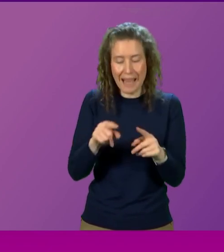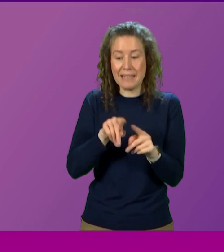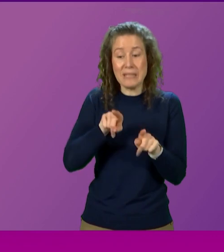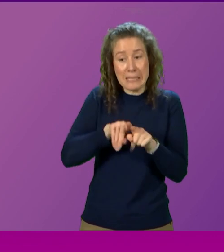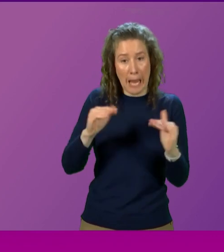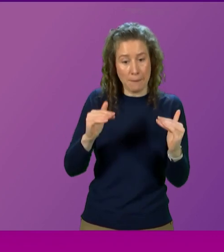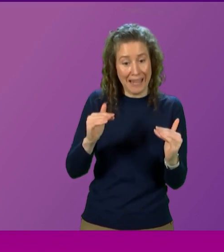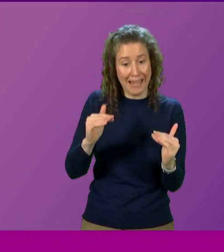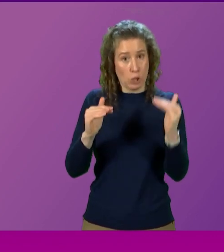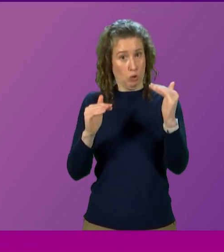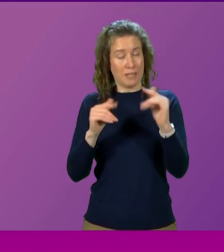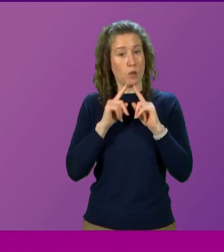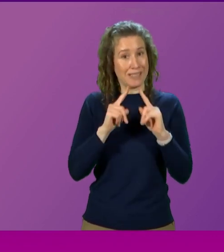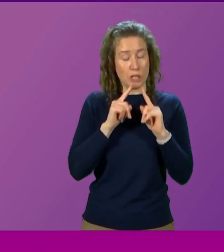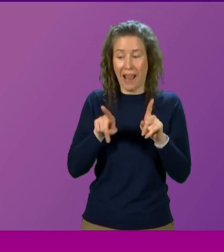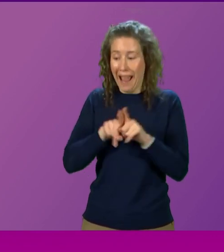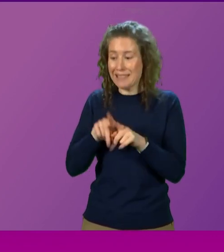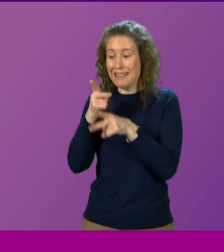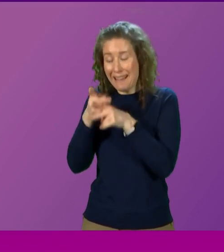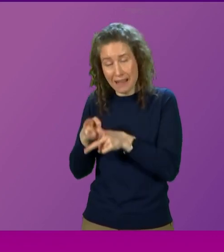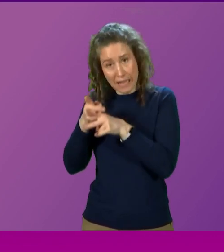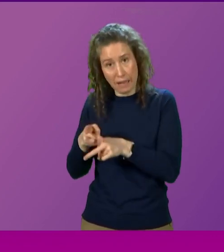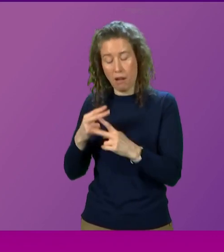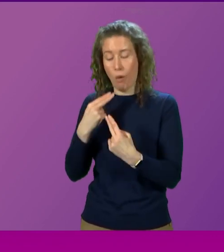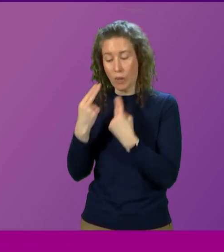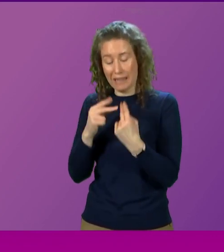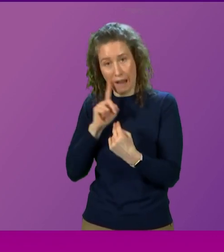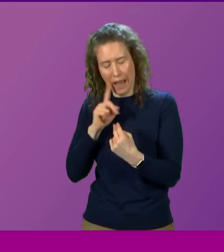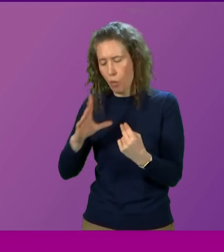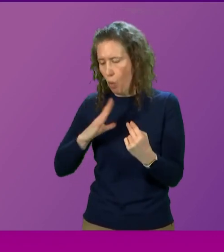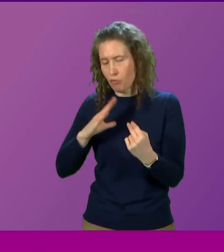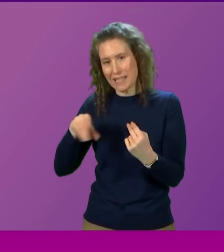as, the offer that the janitor and the dinner lady have already accepted.